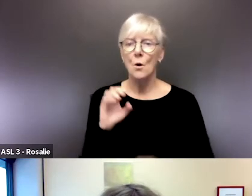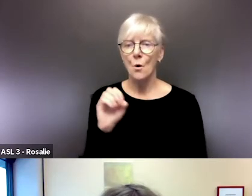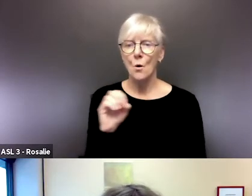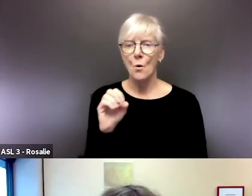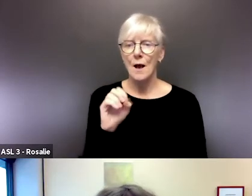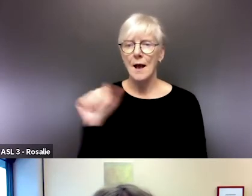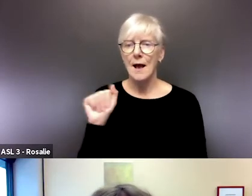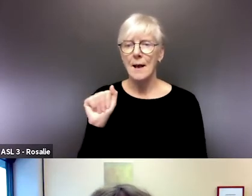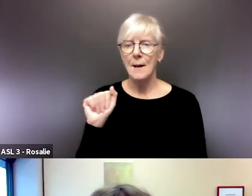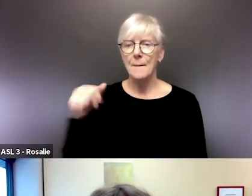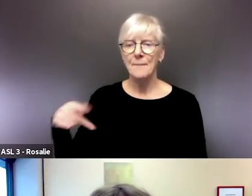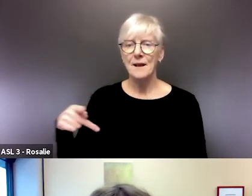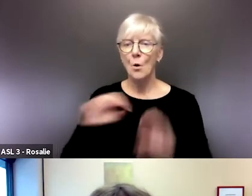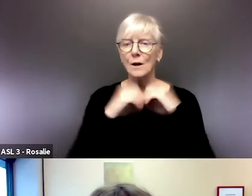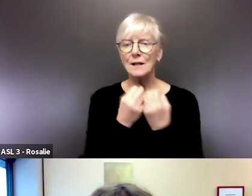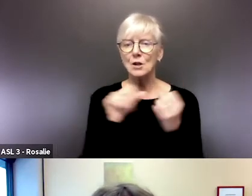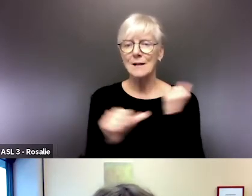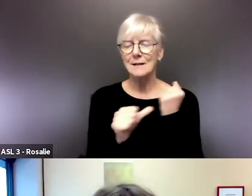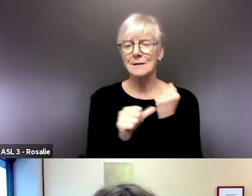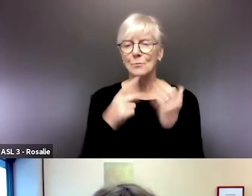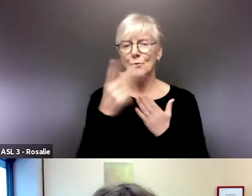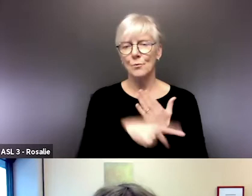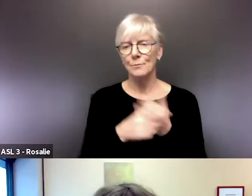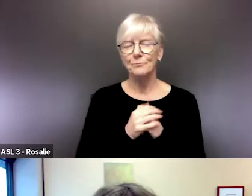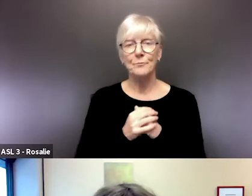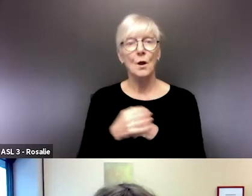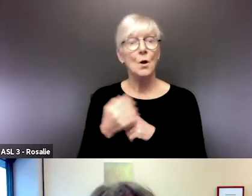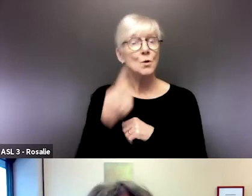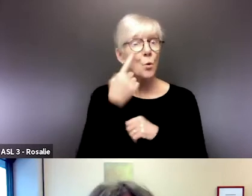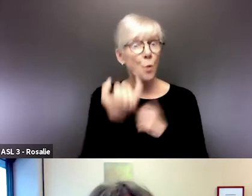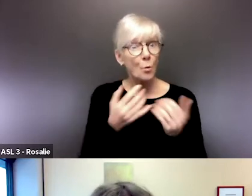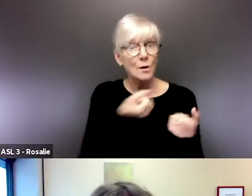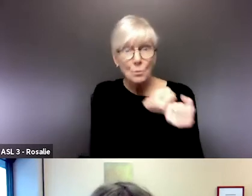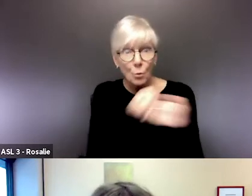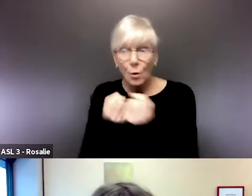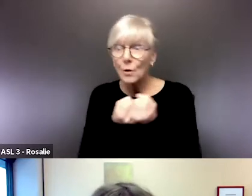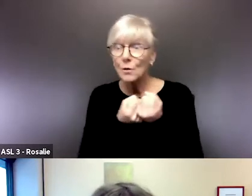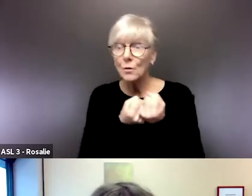The question is what concerns one worker may also affect several workers. Based